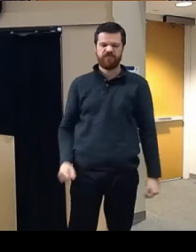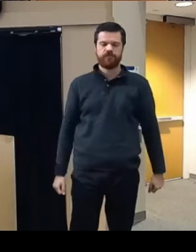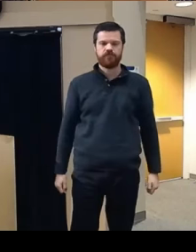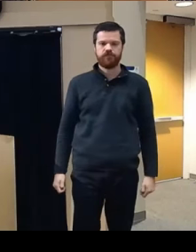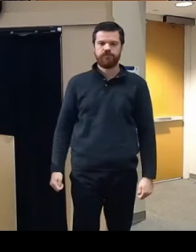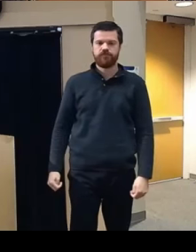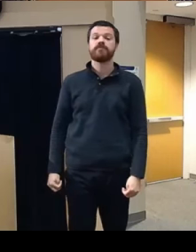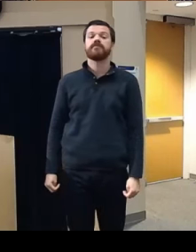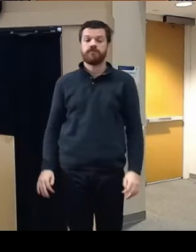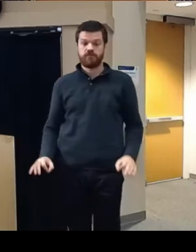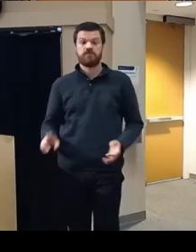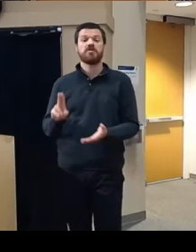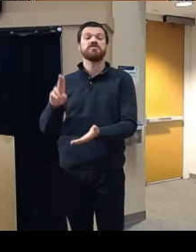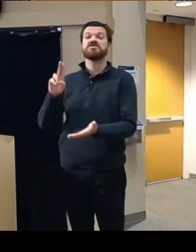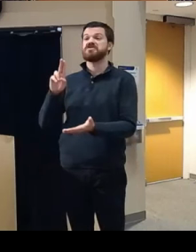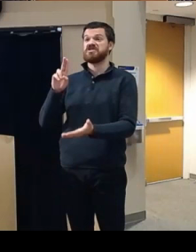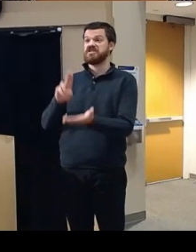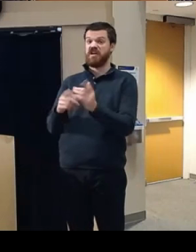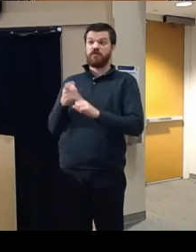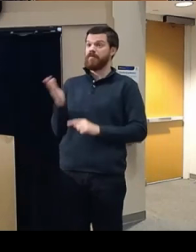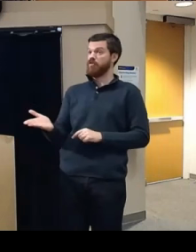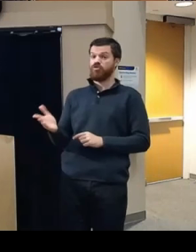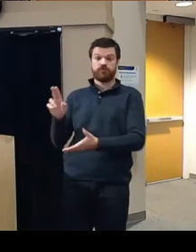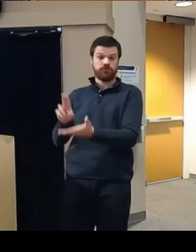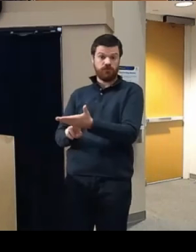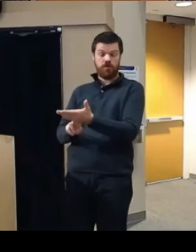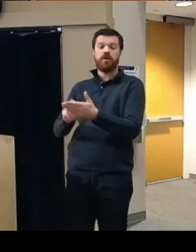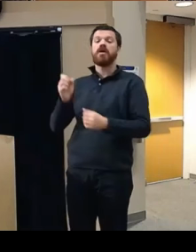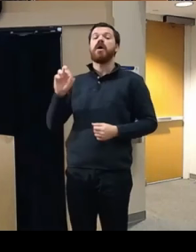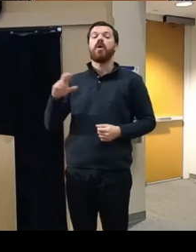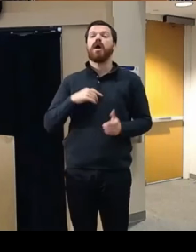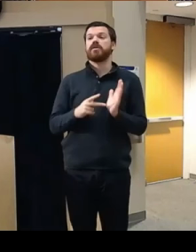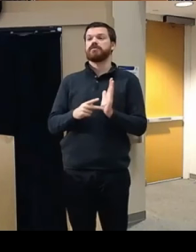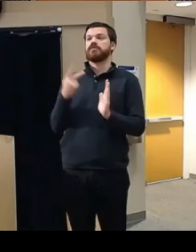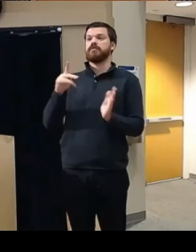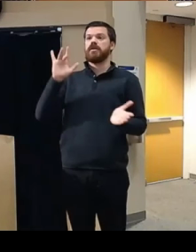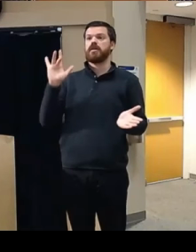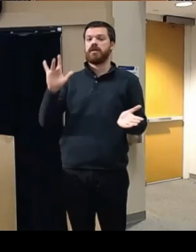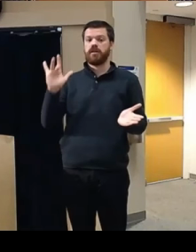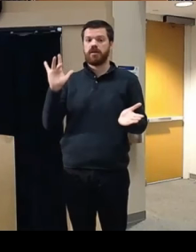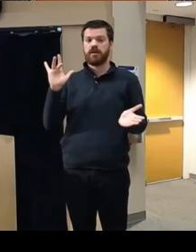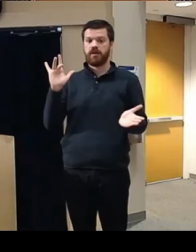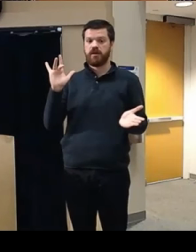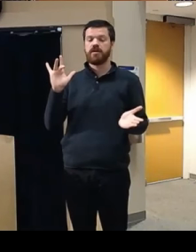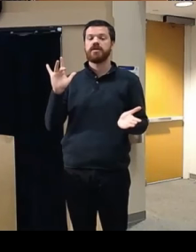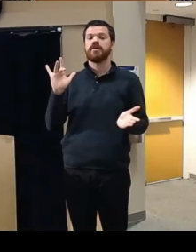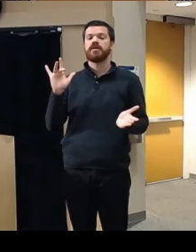and I can sign right from here or if I had double clicked on this note I might have to